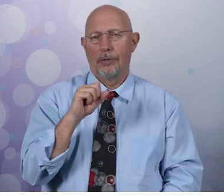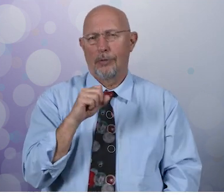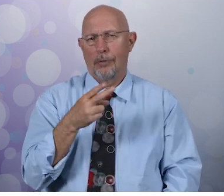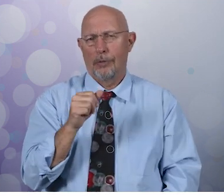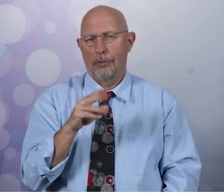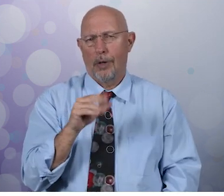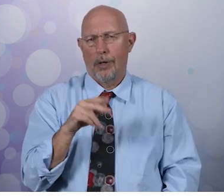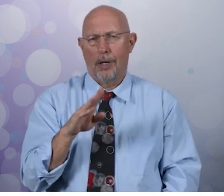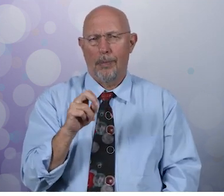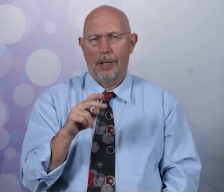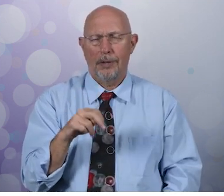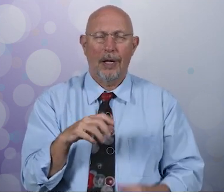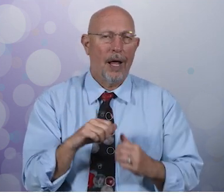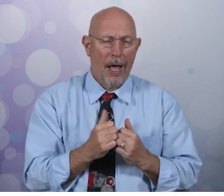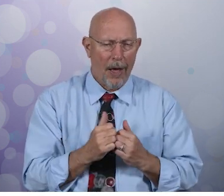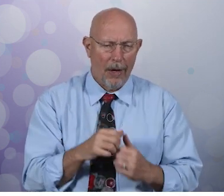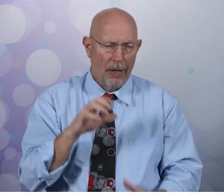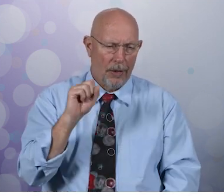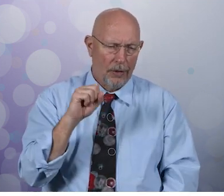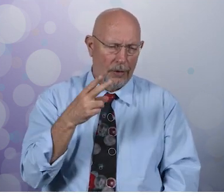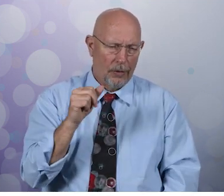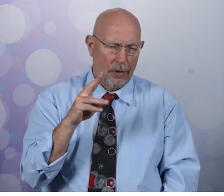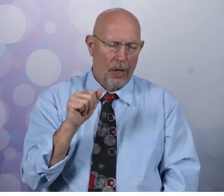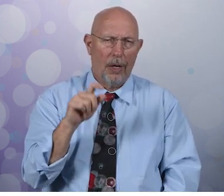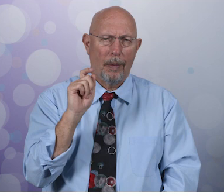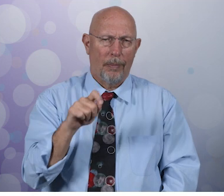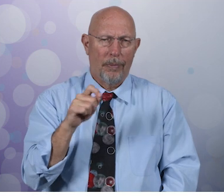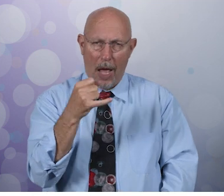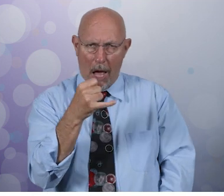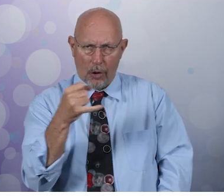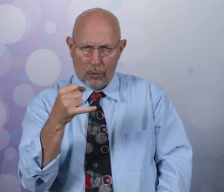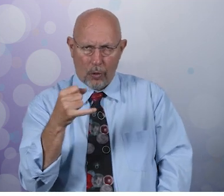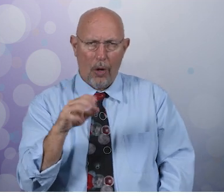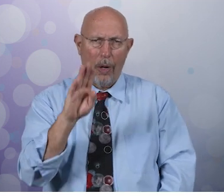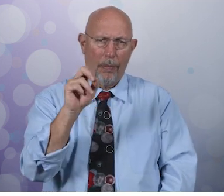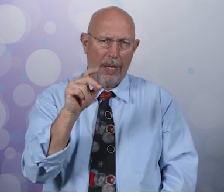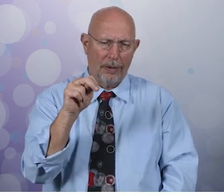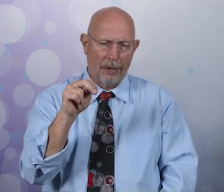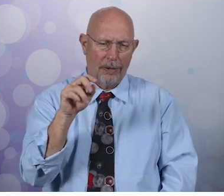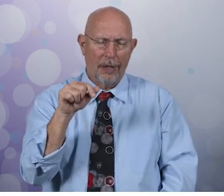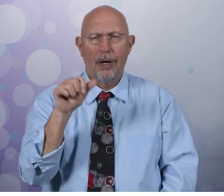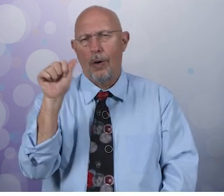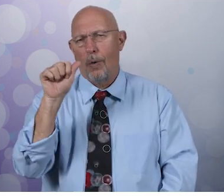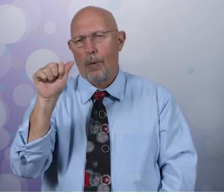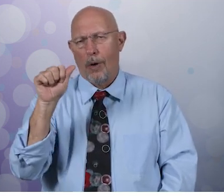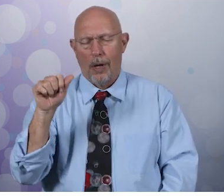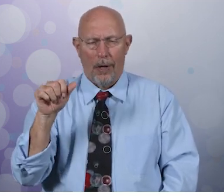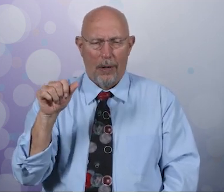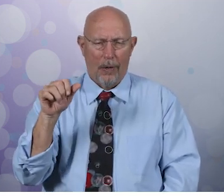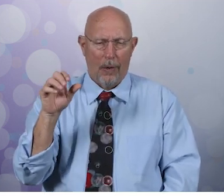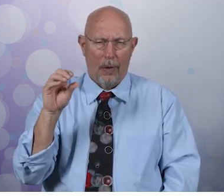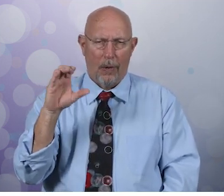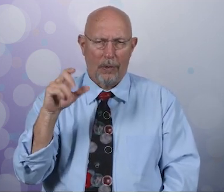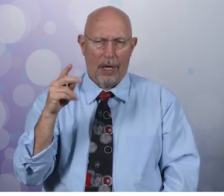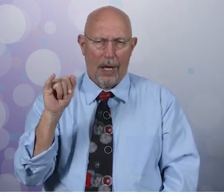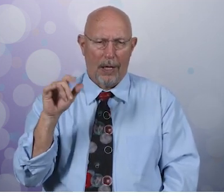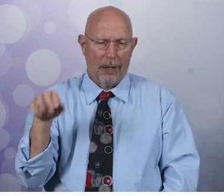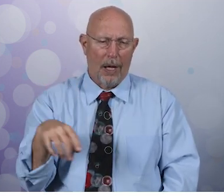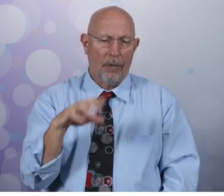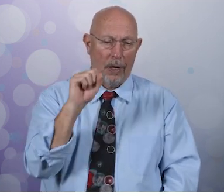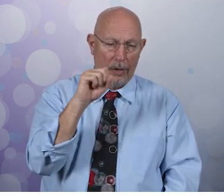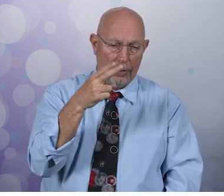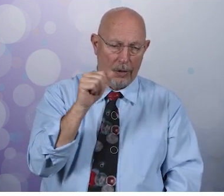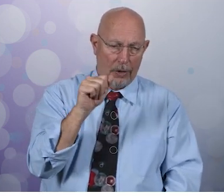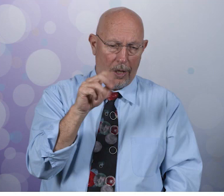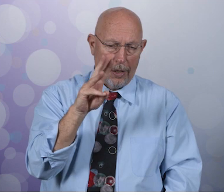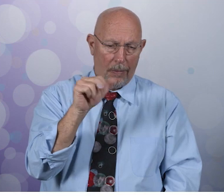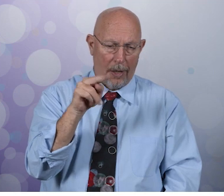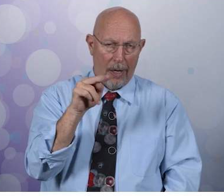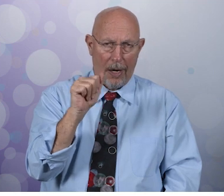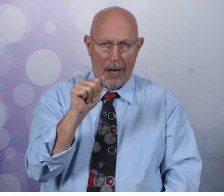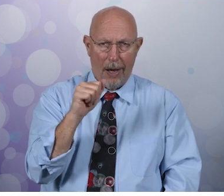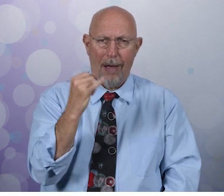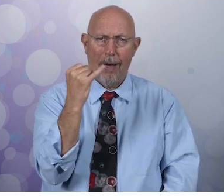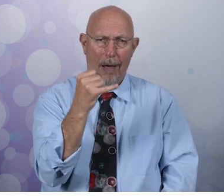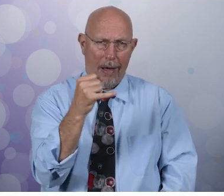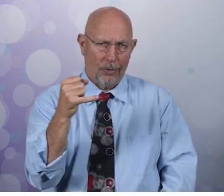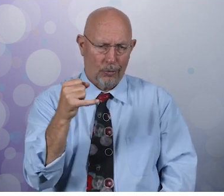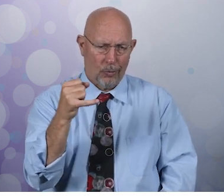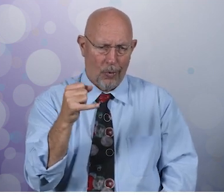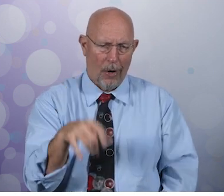at shawna_benson@ocali.org, or S-H-A-W-N-A underscore